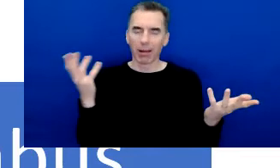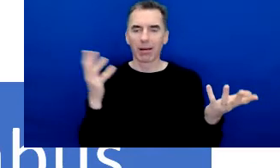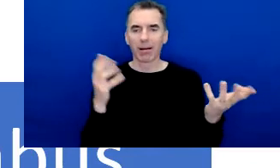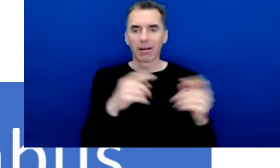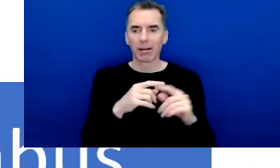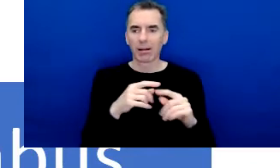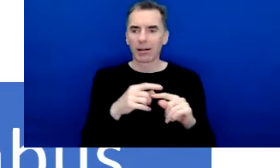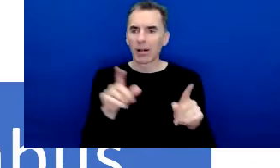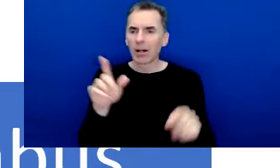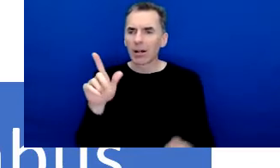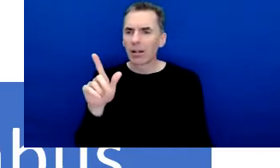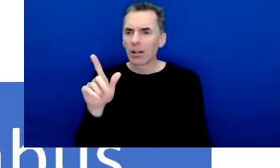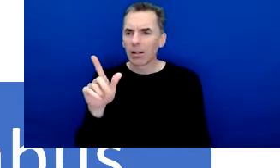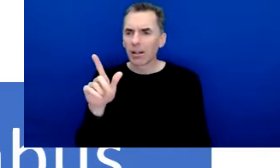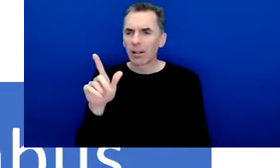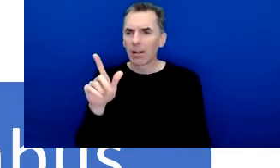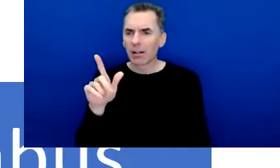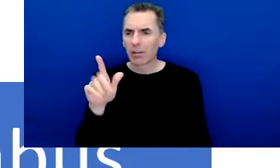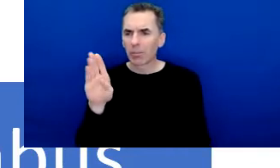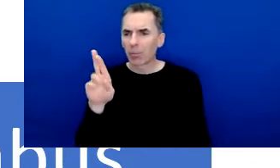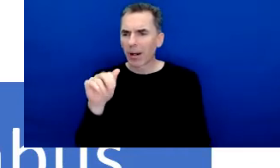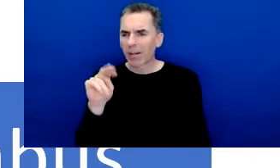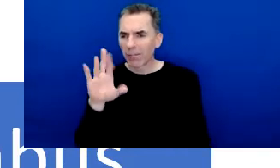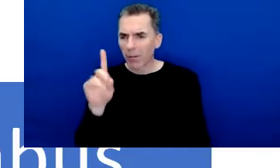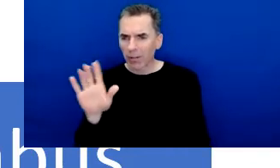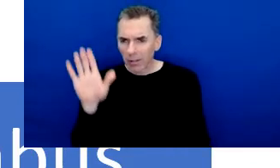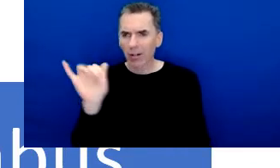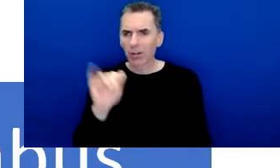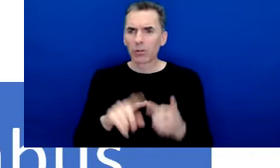How's her hand raised? And I think she's just going to unmute her